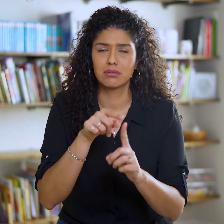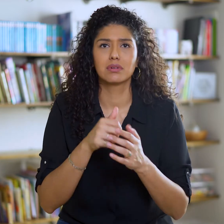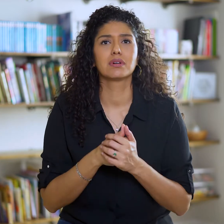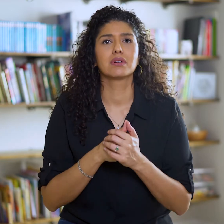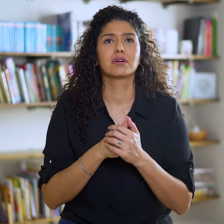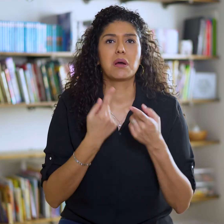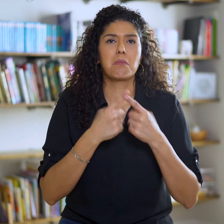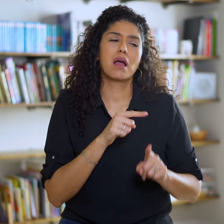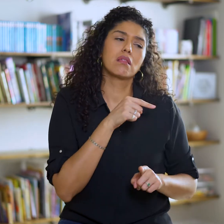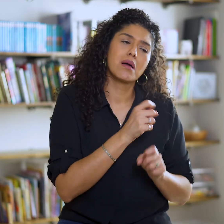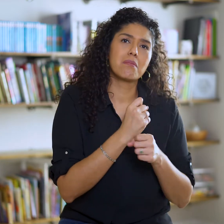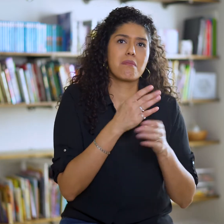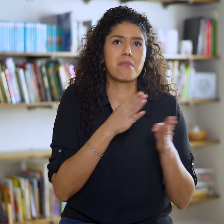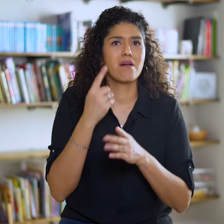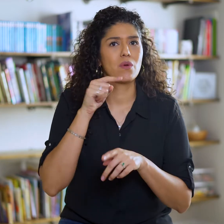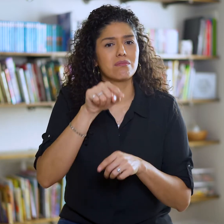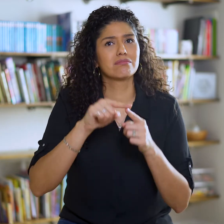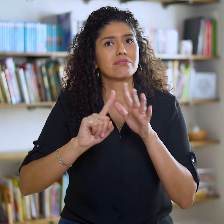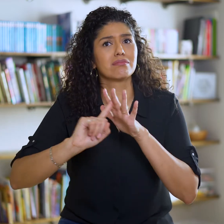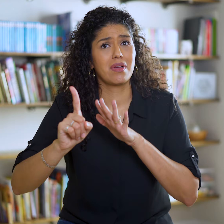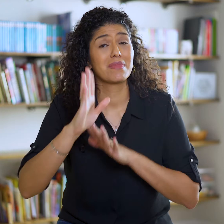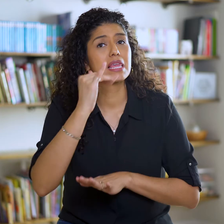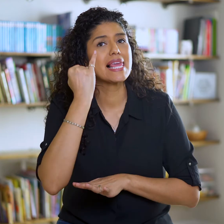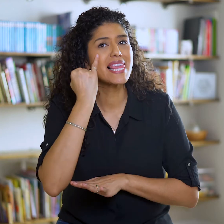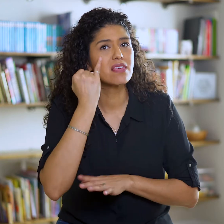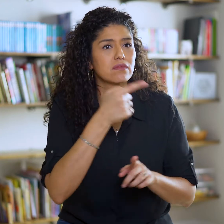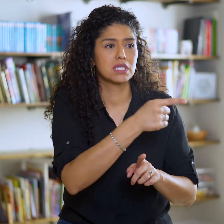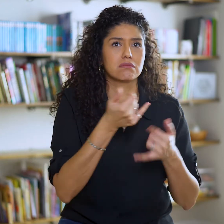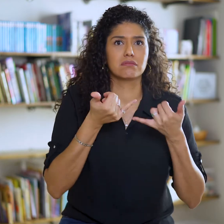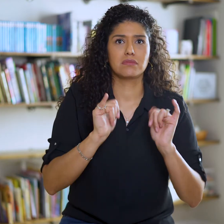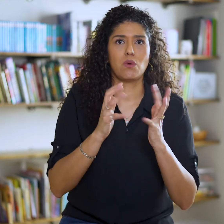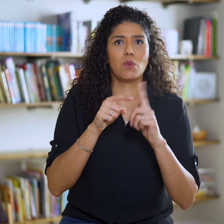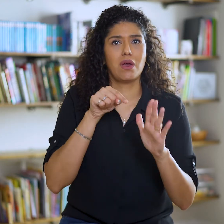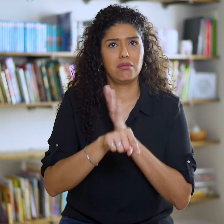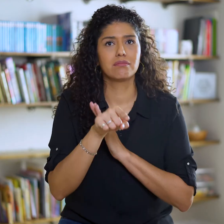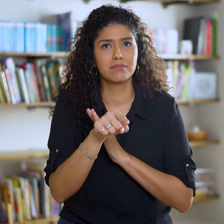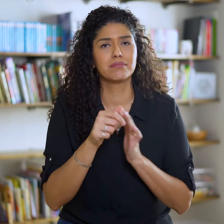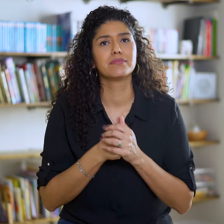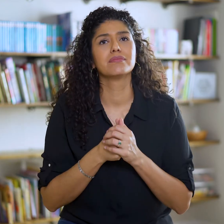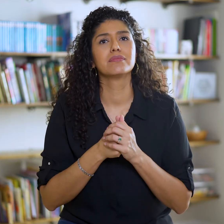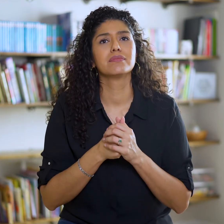but they make a plan for David to escape if Saul is still after his life.